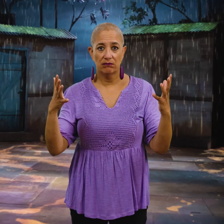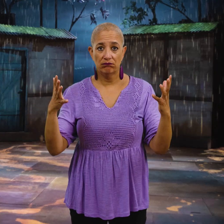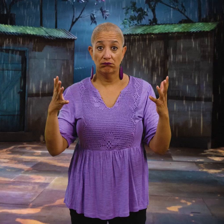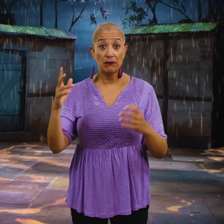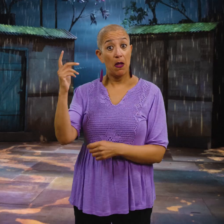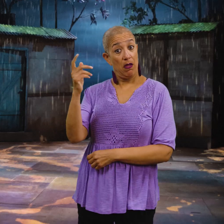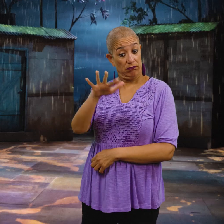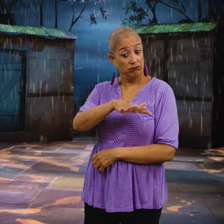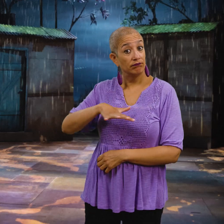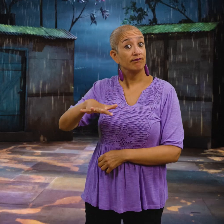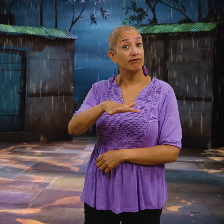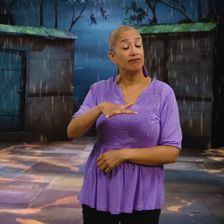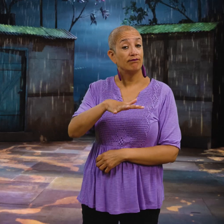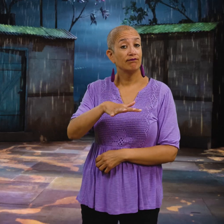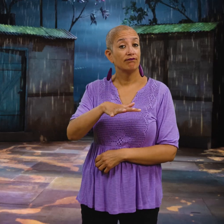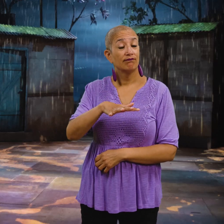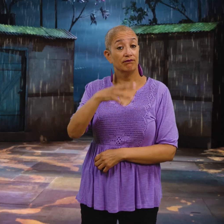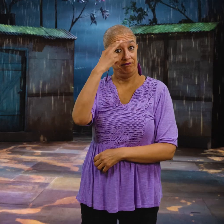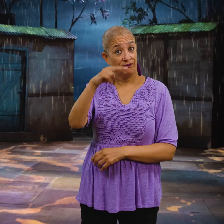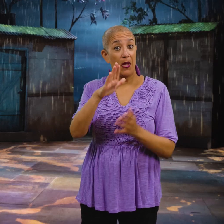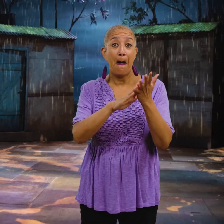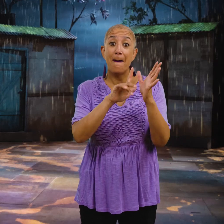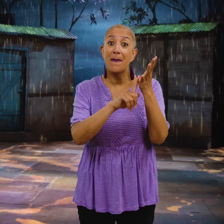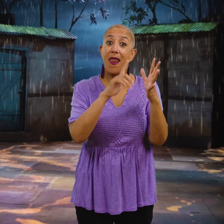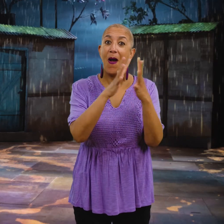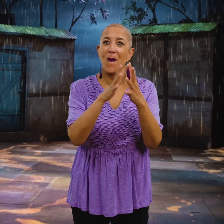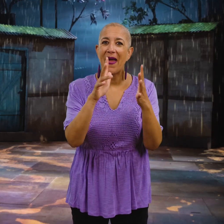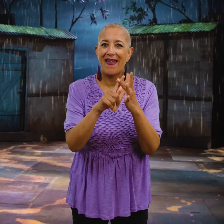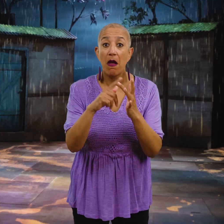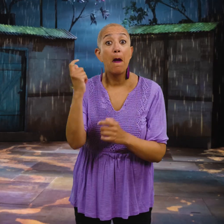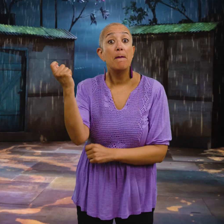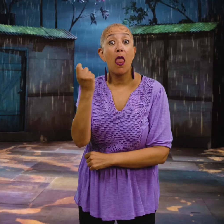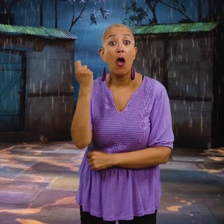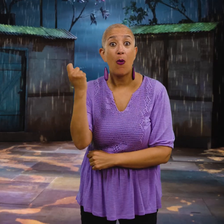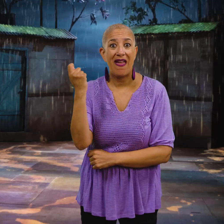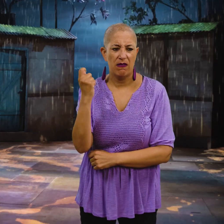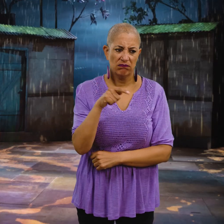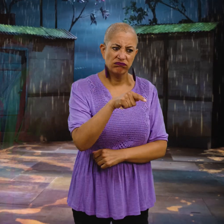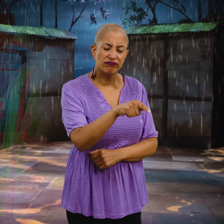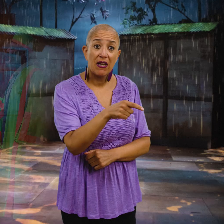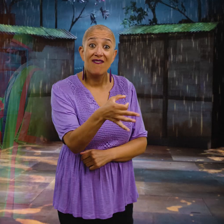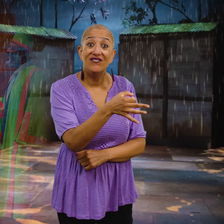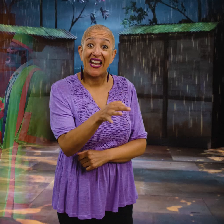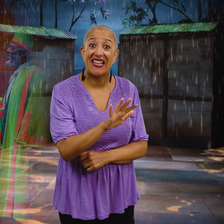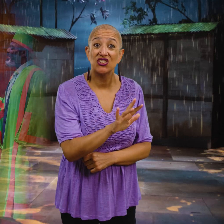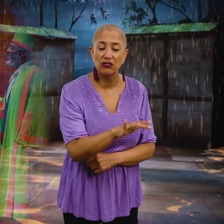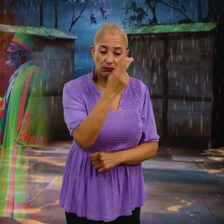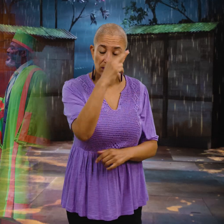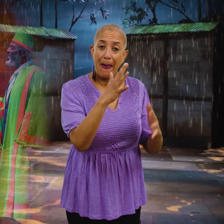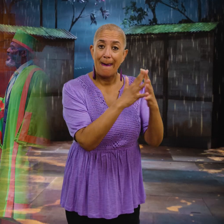In the village of Wimbe, in rural Malawi a group of storytellers introduce the audience to...